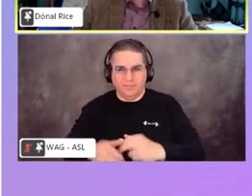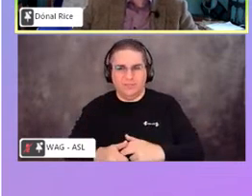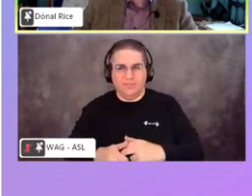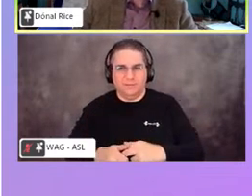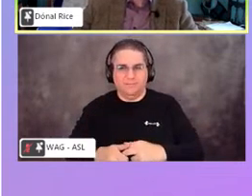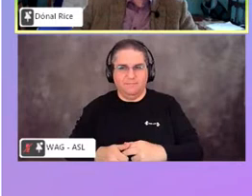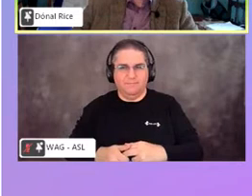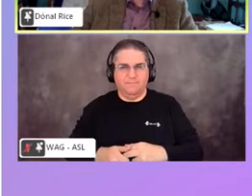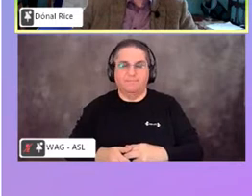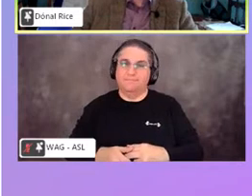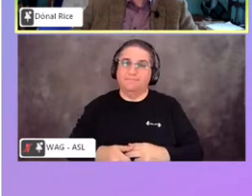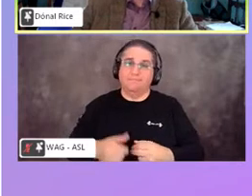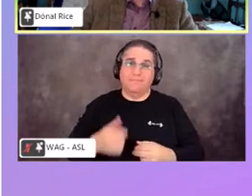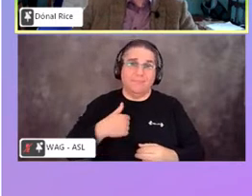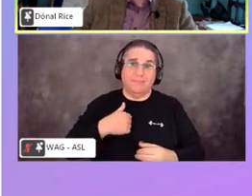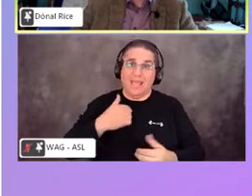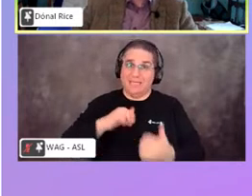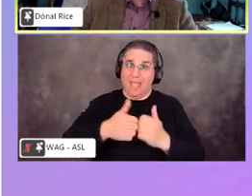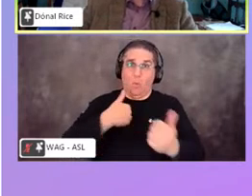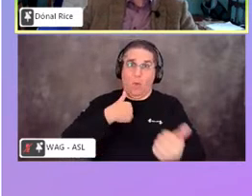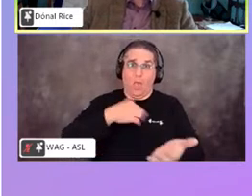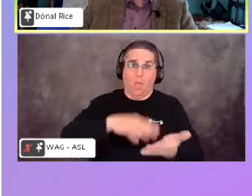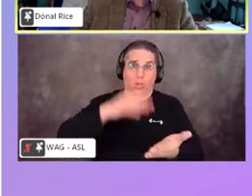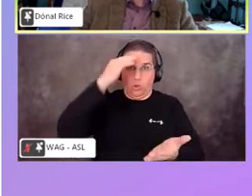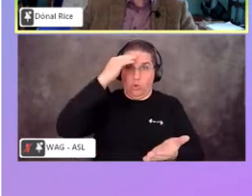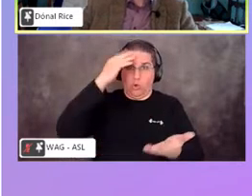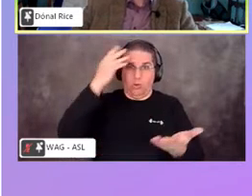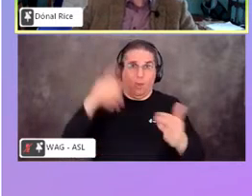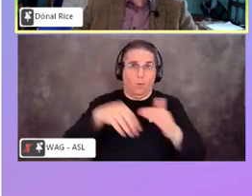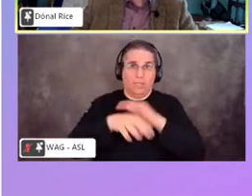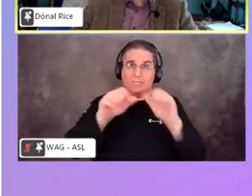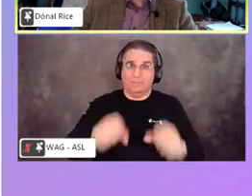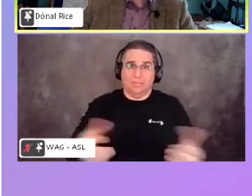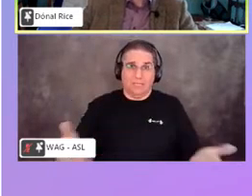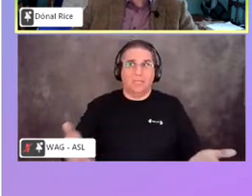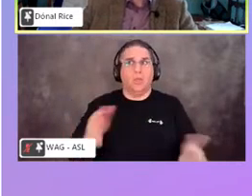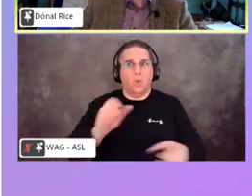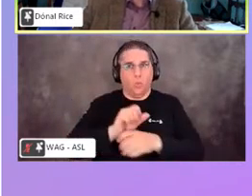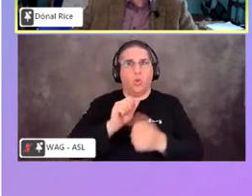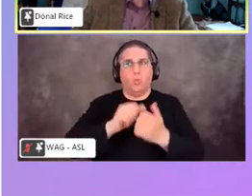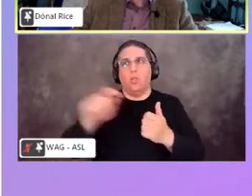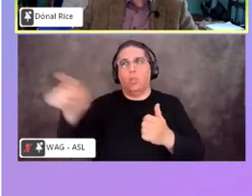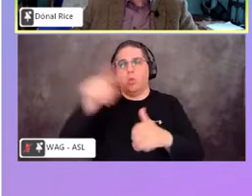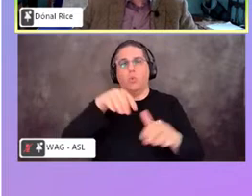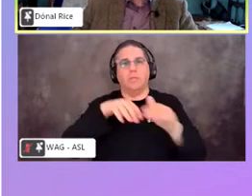to monitoring. To have an accessibility partner to help them understand what they need to fix and how to go